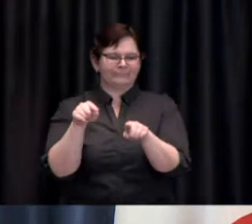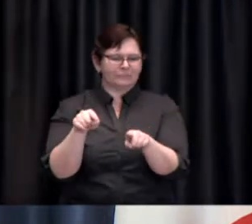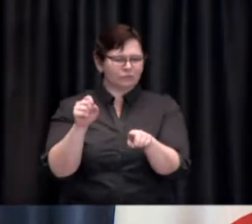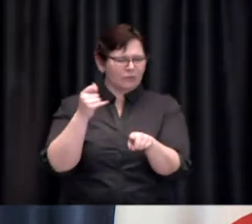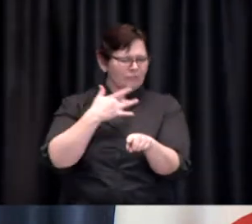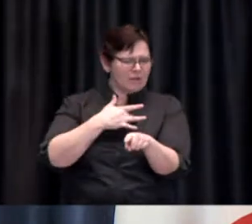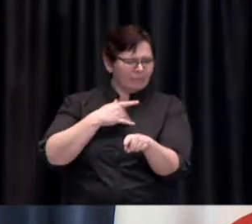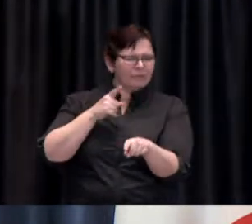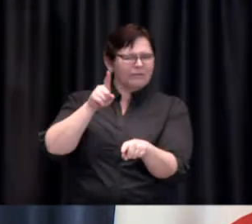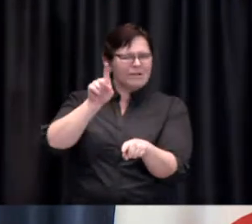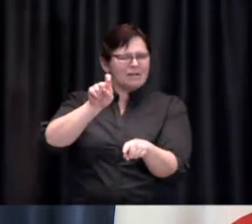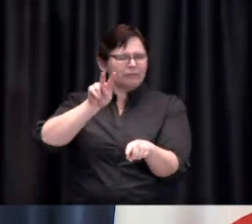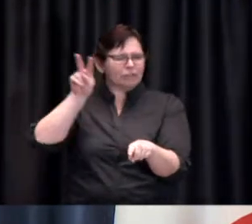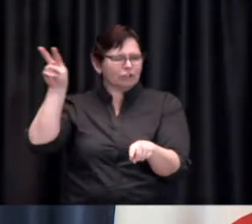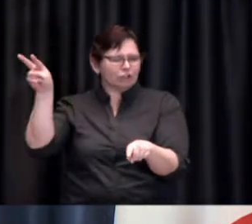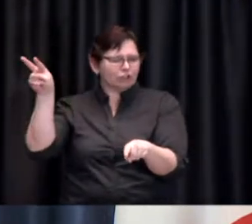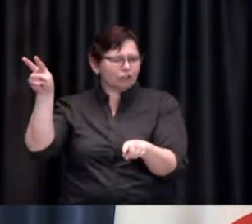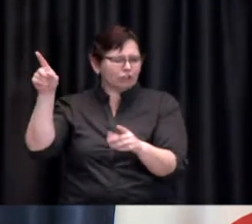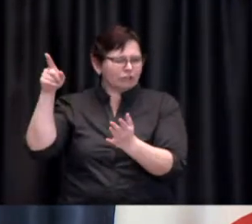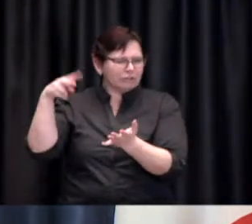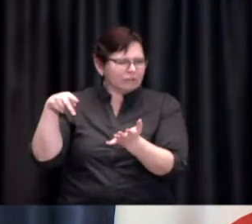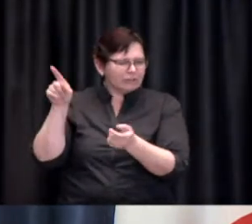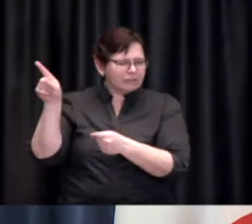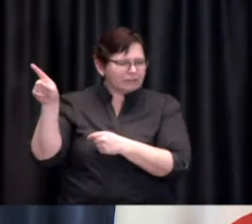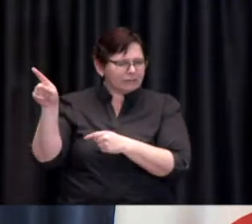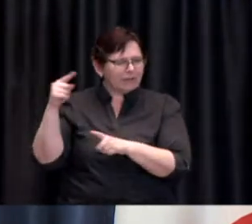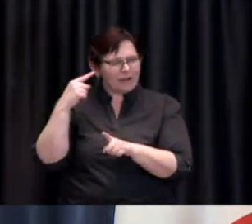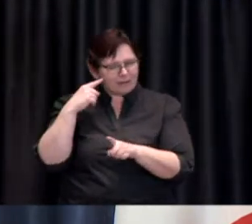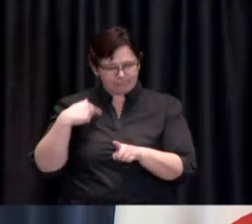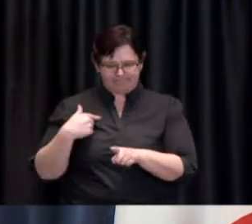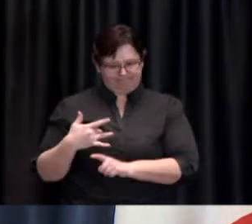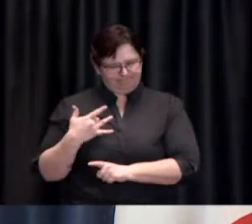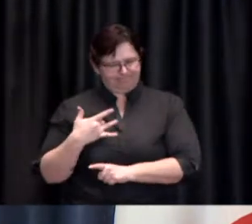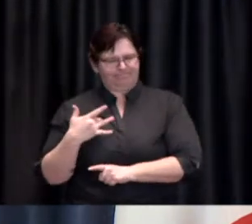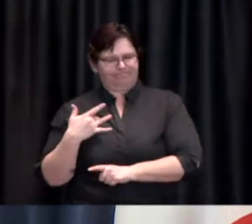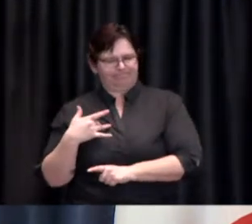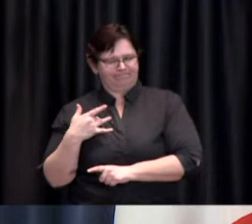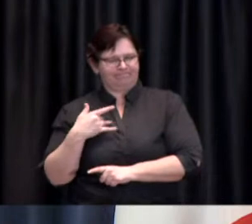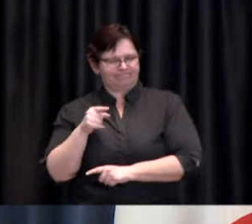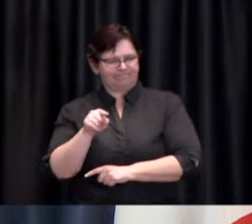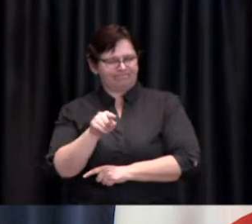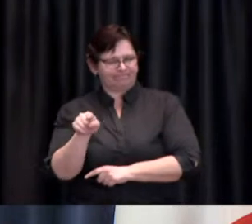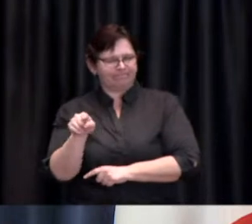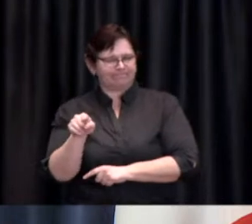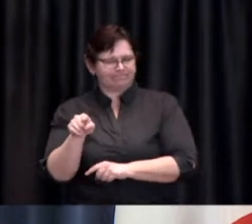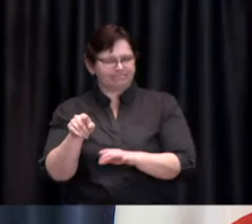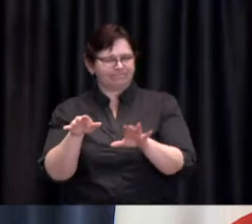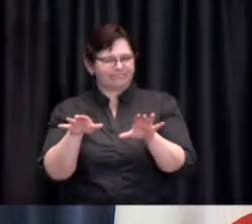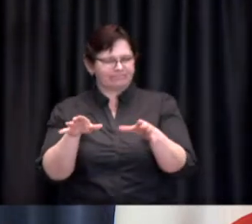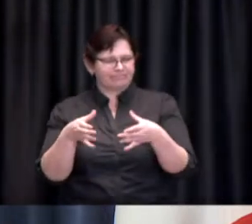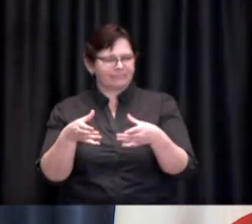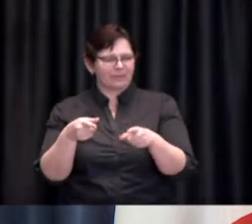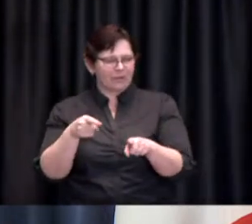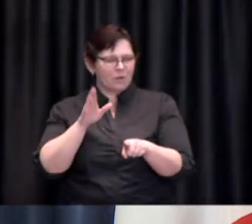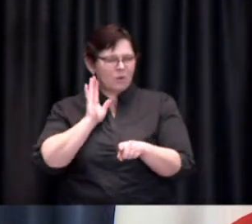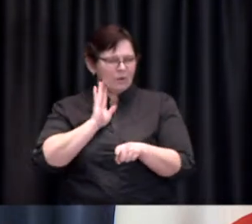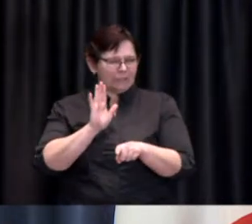as I recall that particular population is envisioned as receiving vaccine within phase two